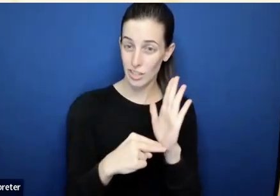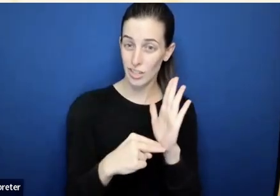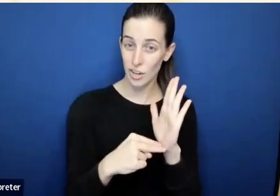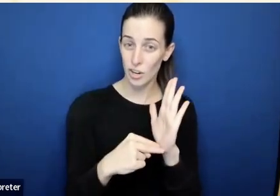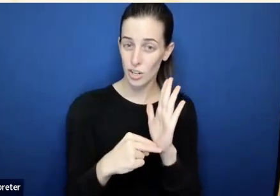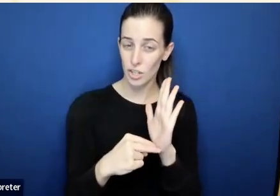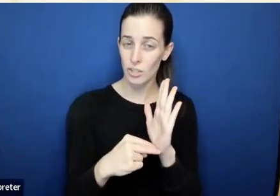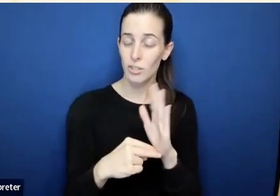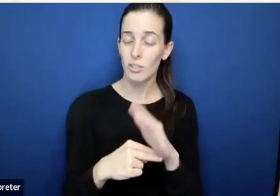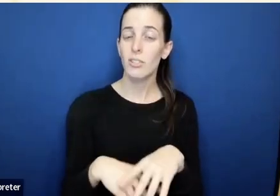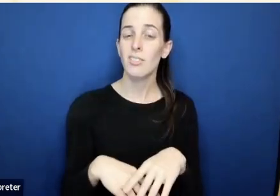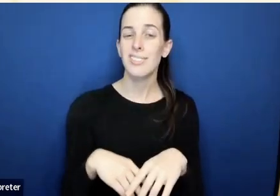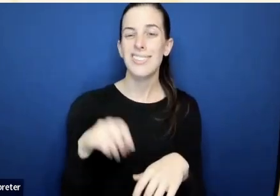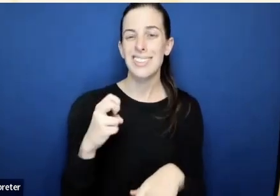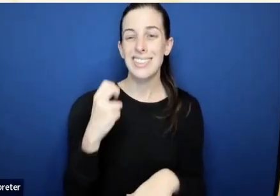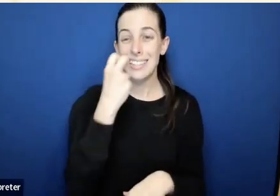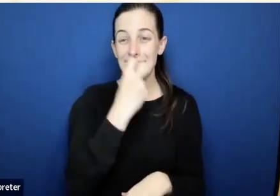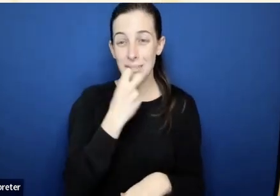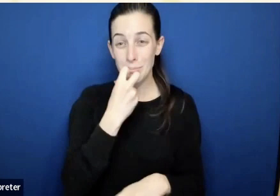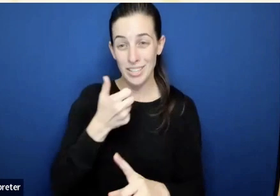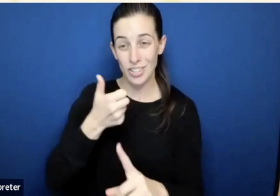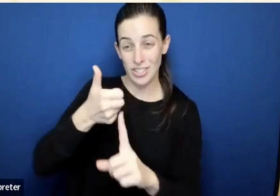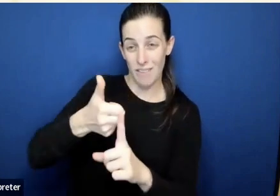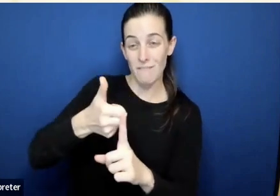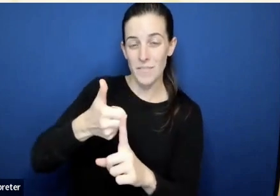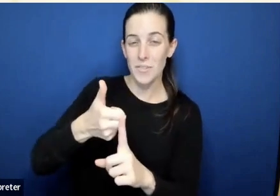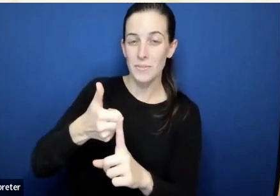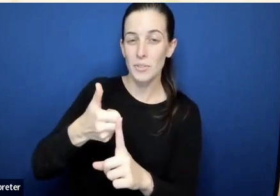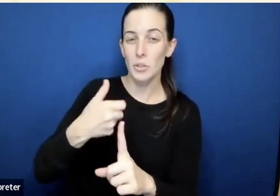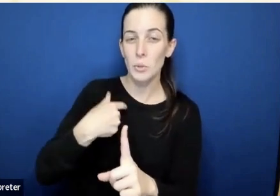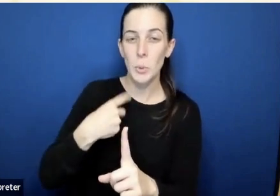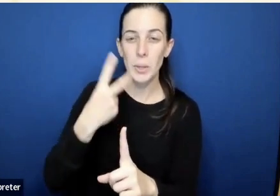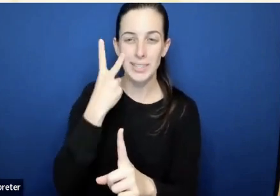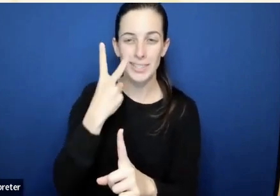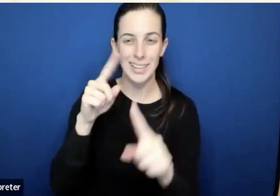And the speech reader window shows the text read by the screen reader in linear order.